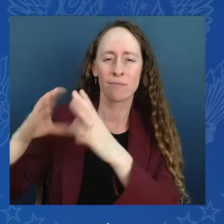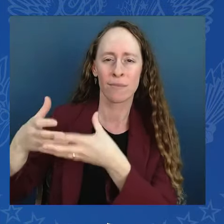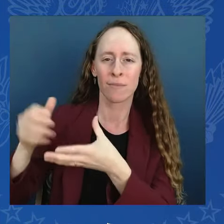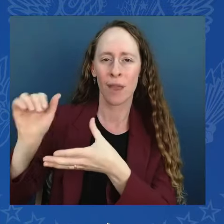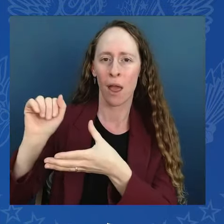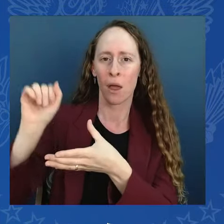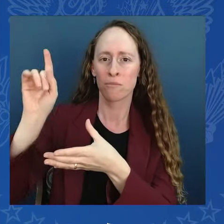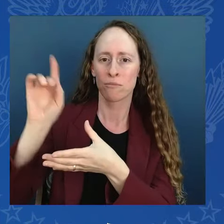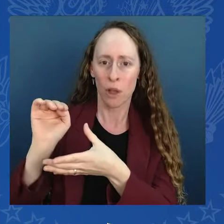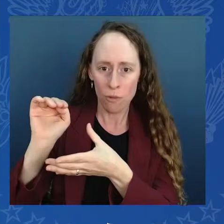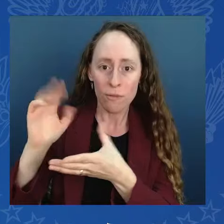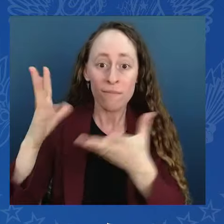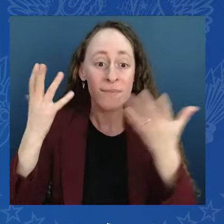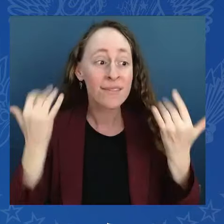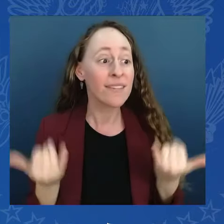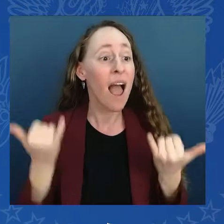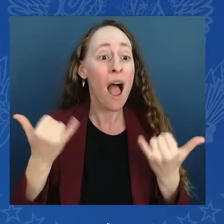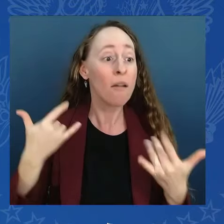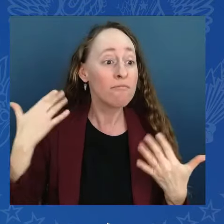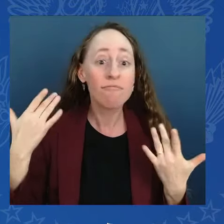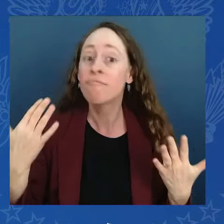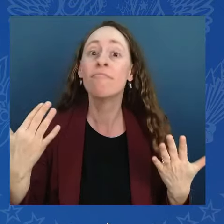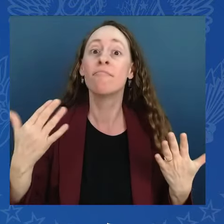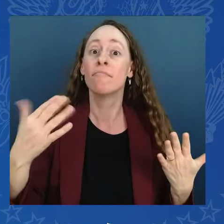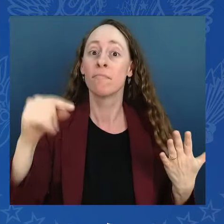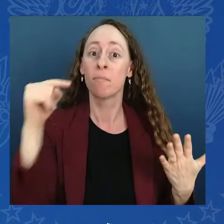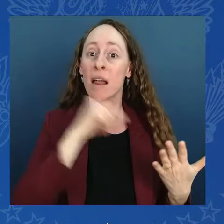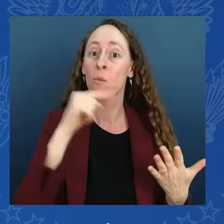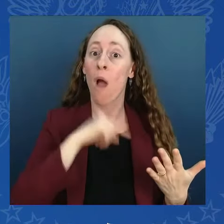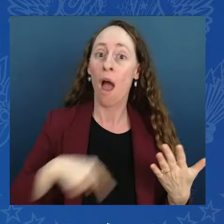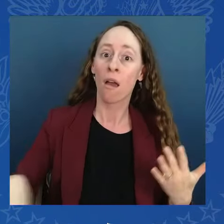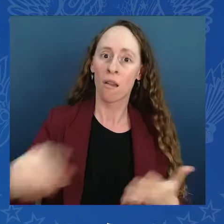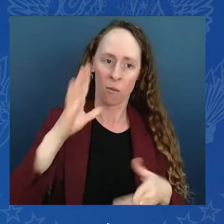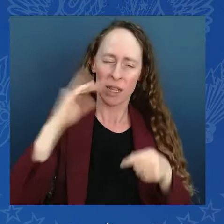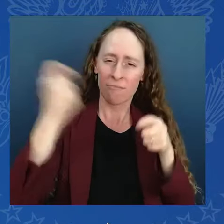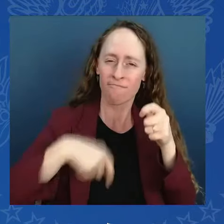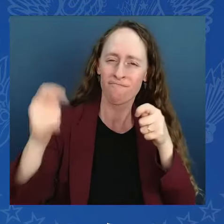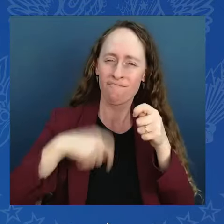and replace more lead pipes than any administration in this nation's history.